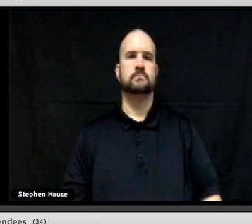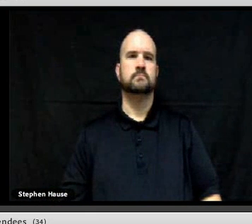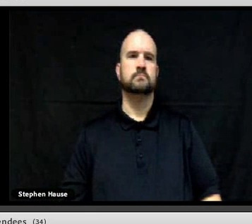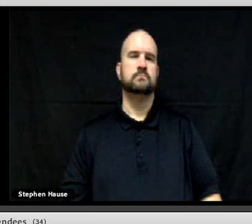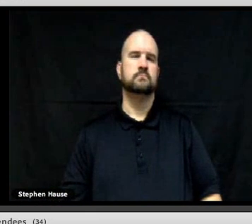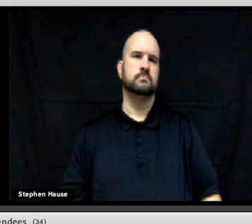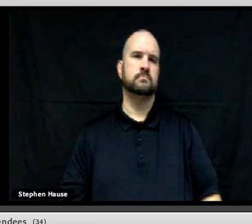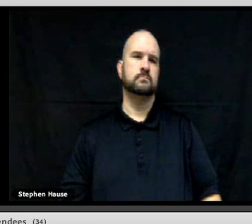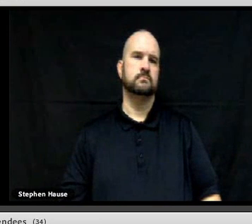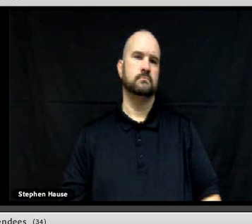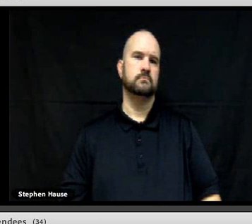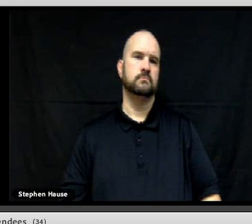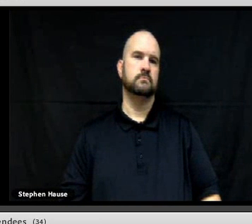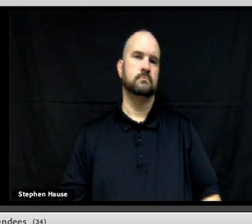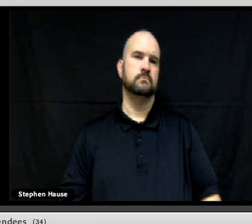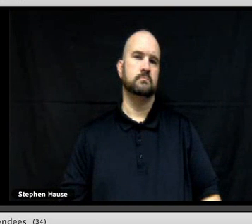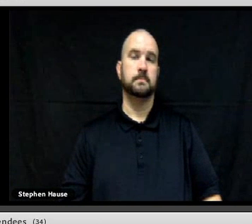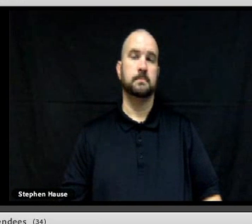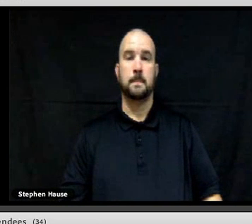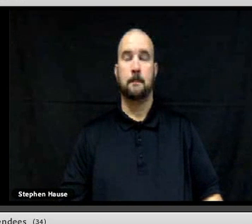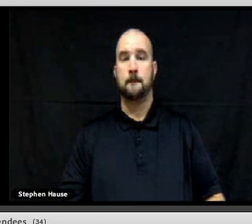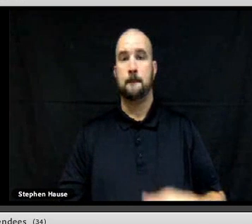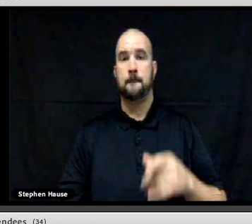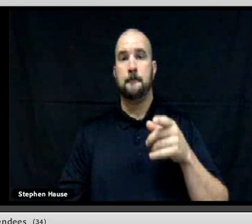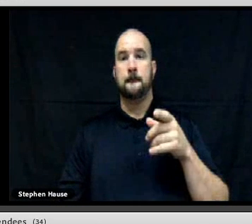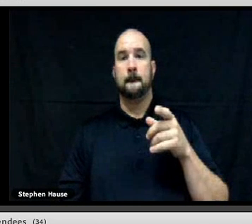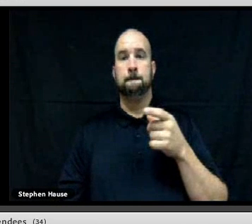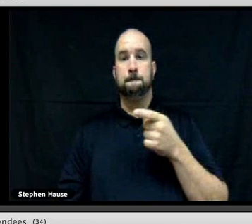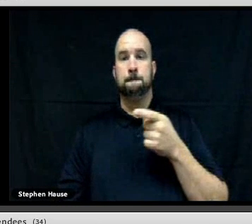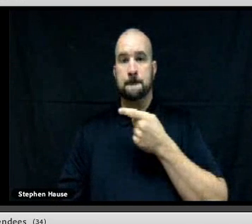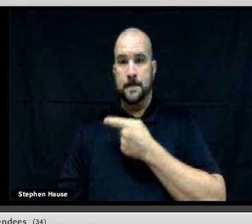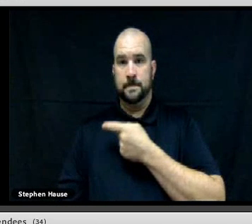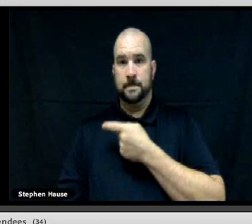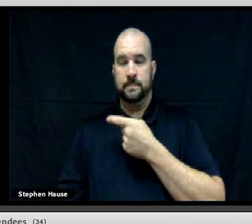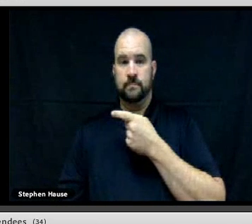So, this is the way that the, uh, main hub is structured right now.